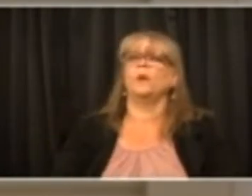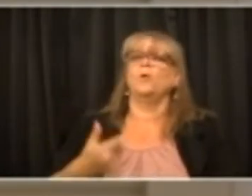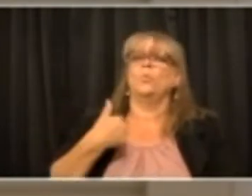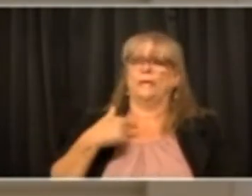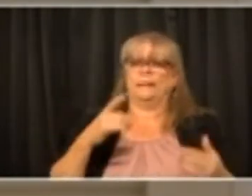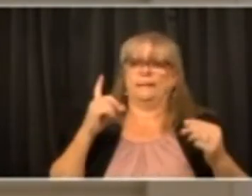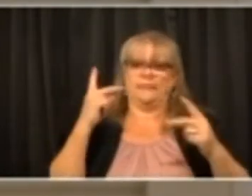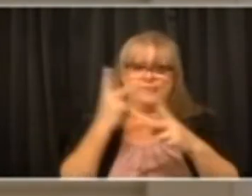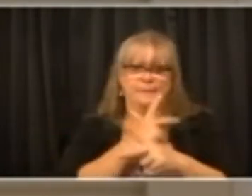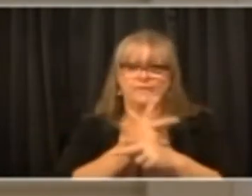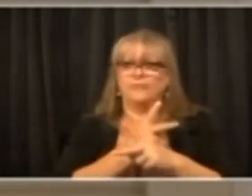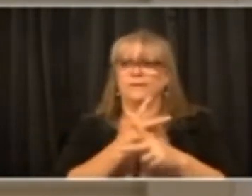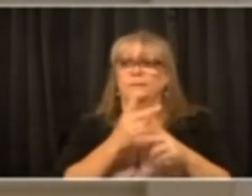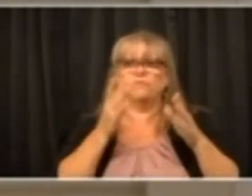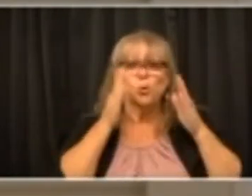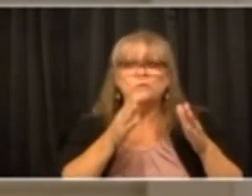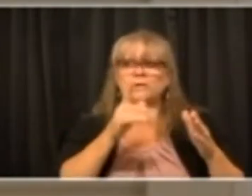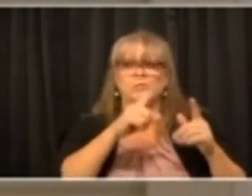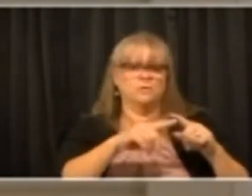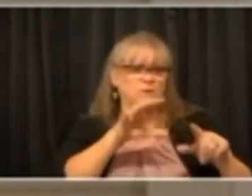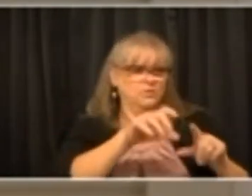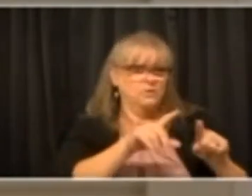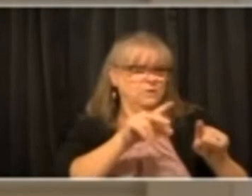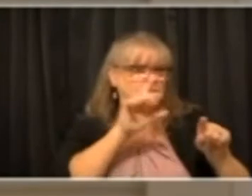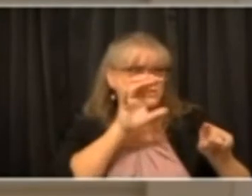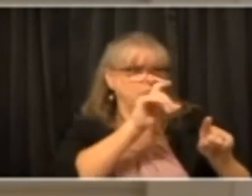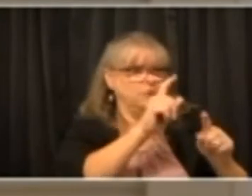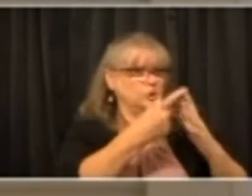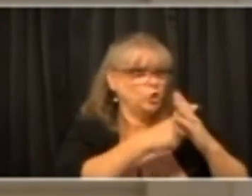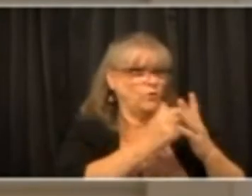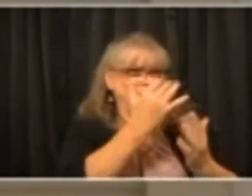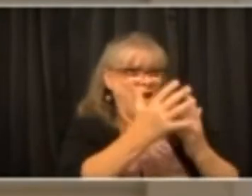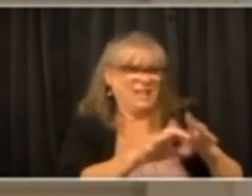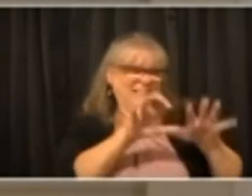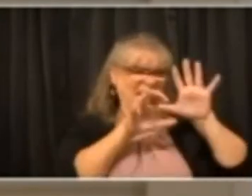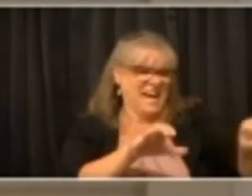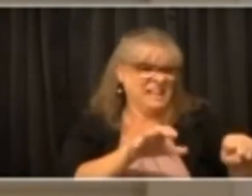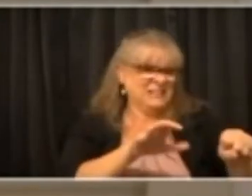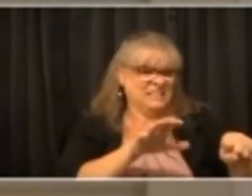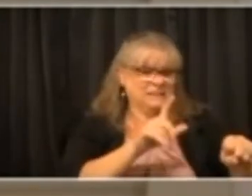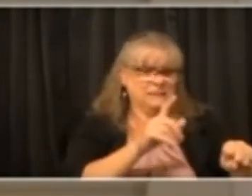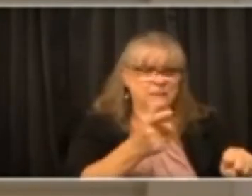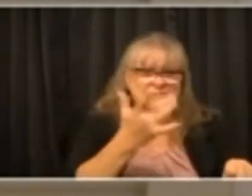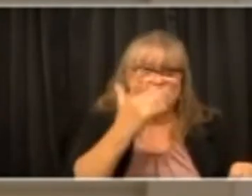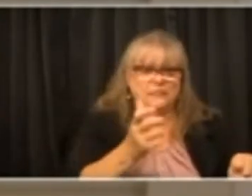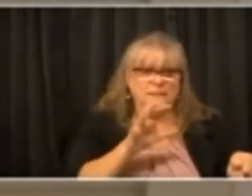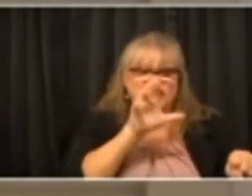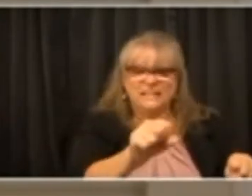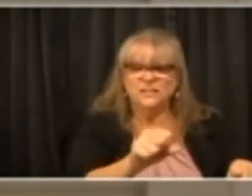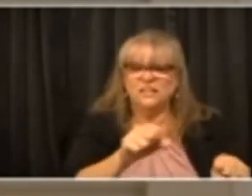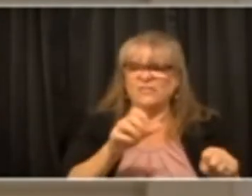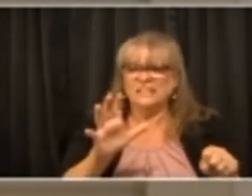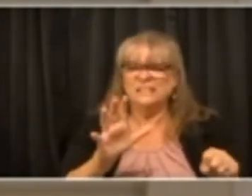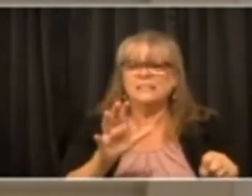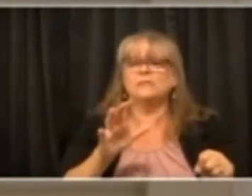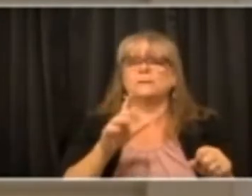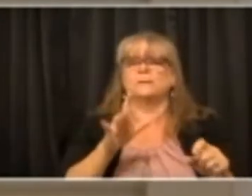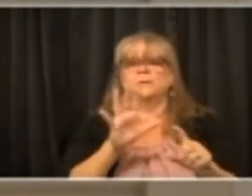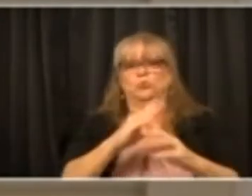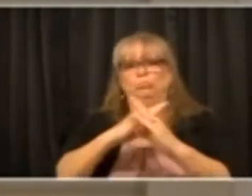and an aggressive initial attack action to reduce the likelihood of large fires from from happening and long duration of fires